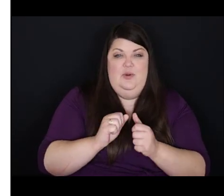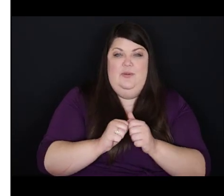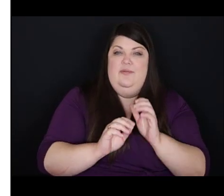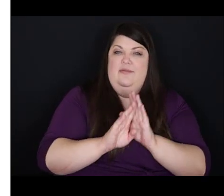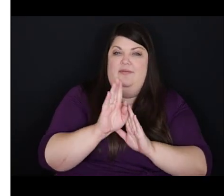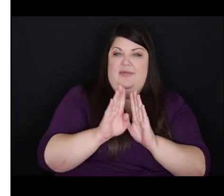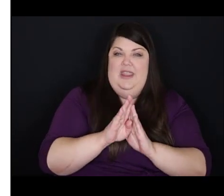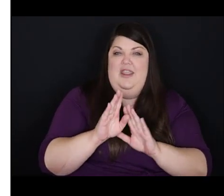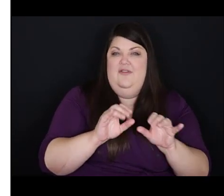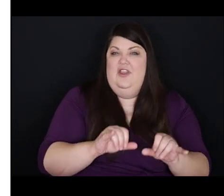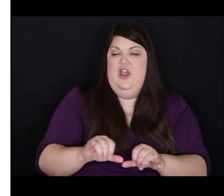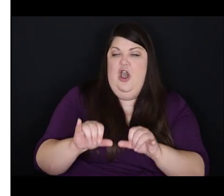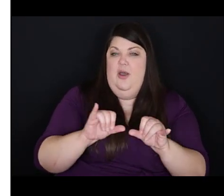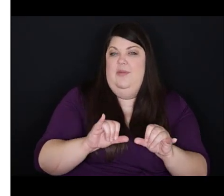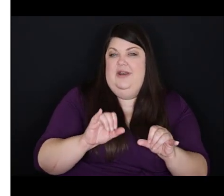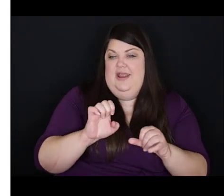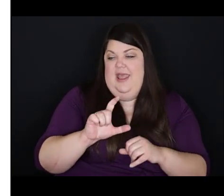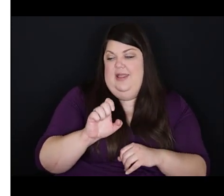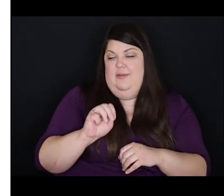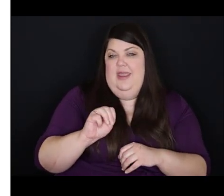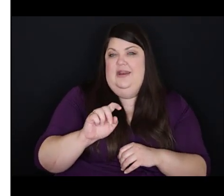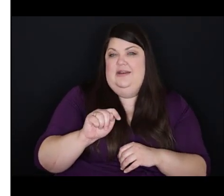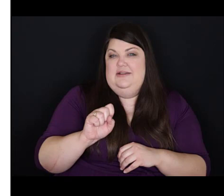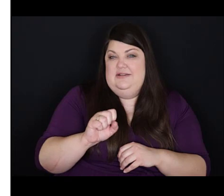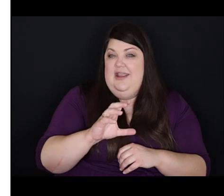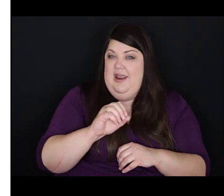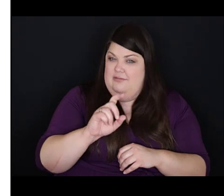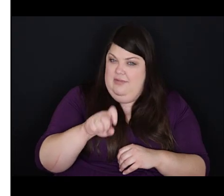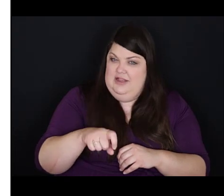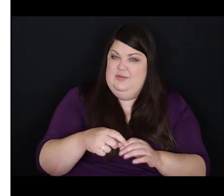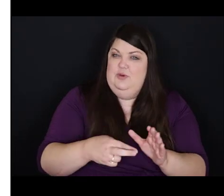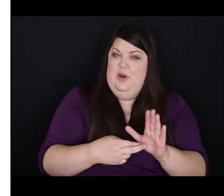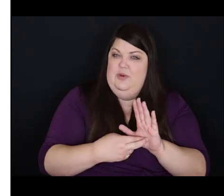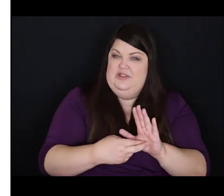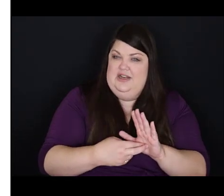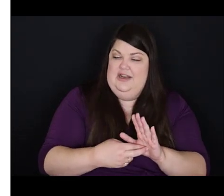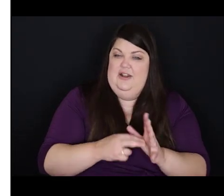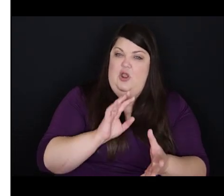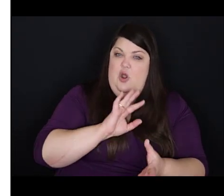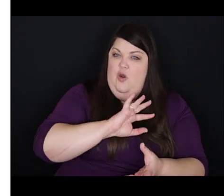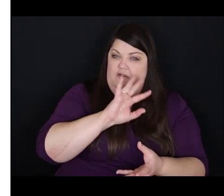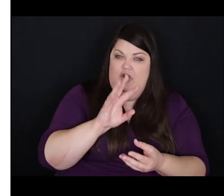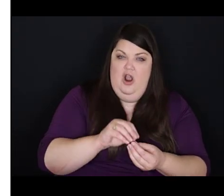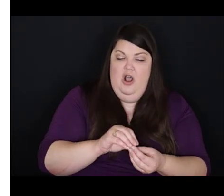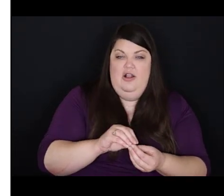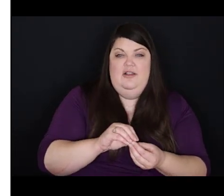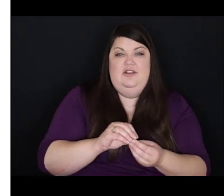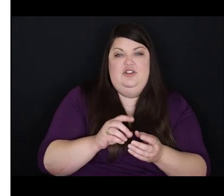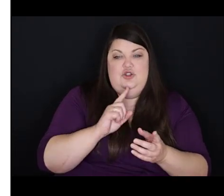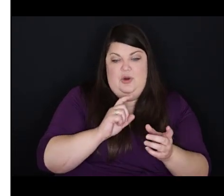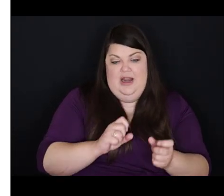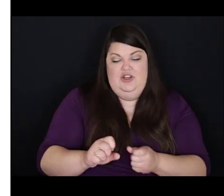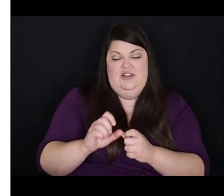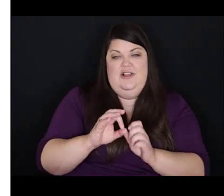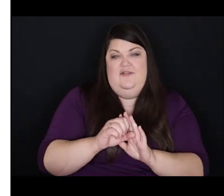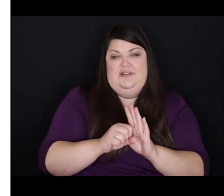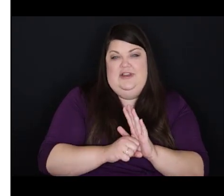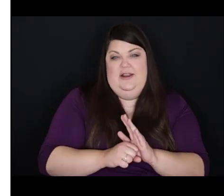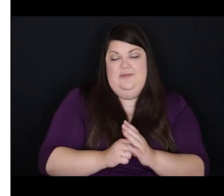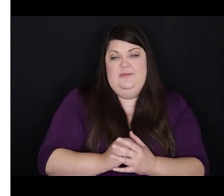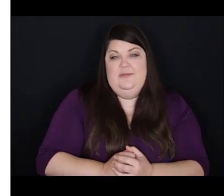of the common elements and must be represented in the overall strategies of the State. The goal